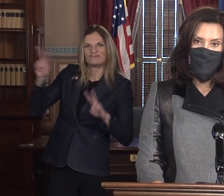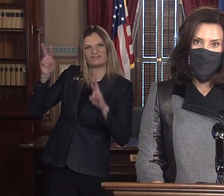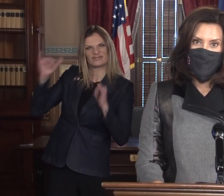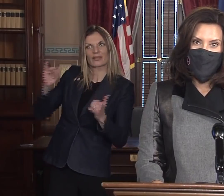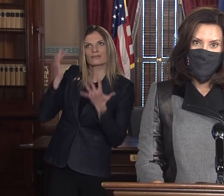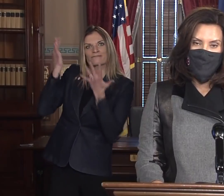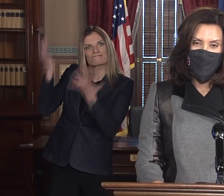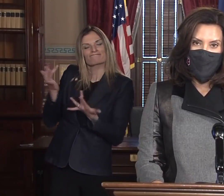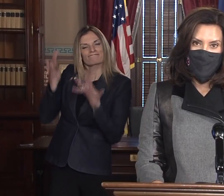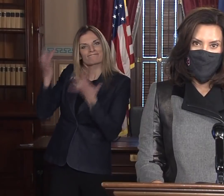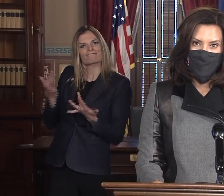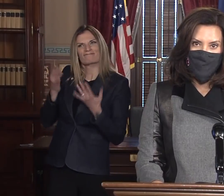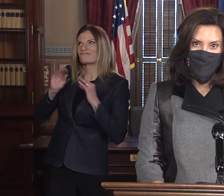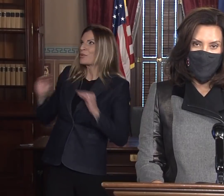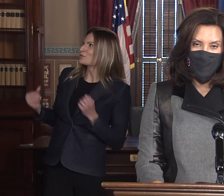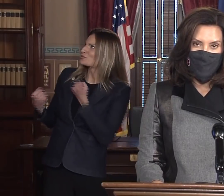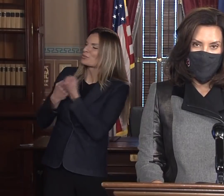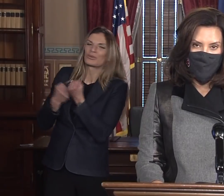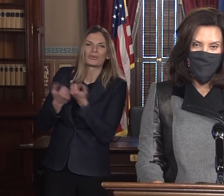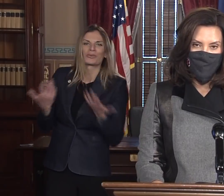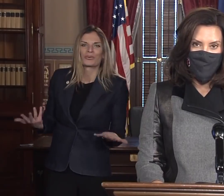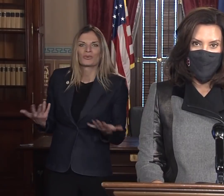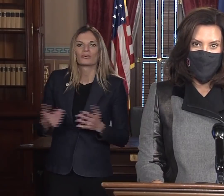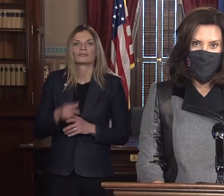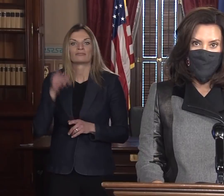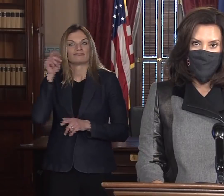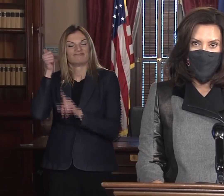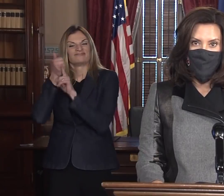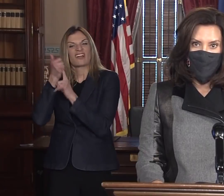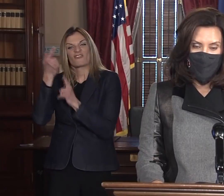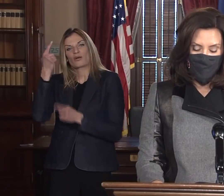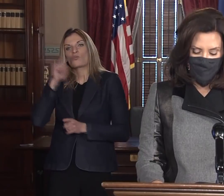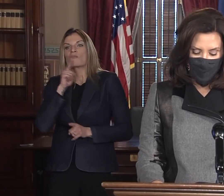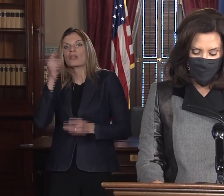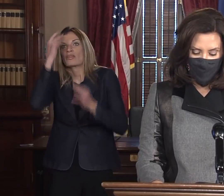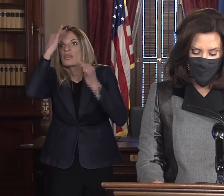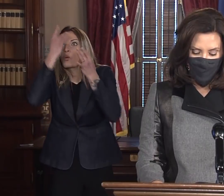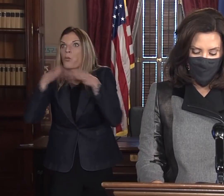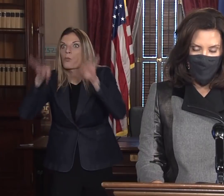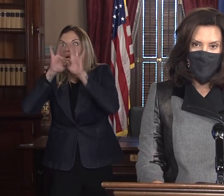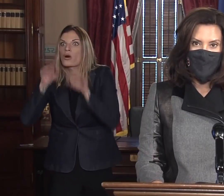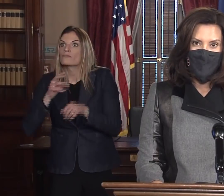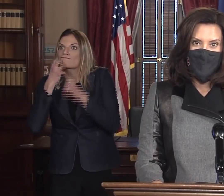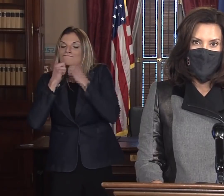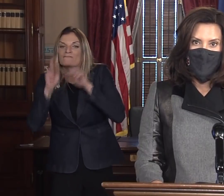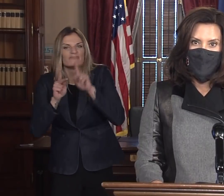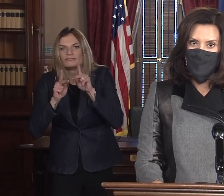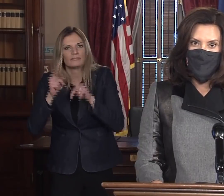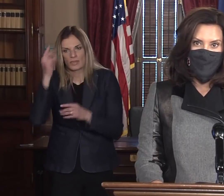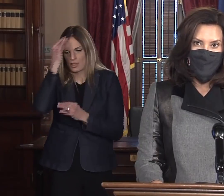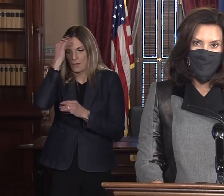WE HAVEN'T SEEN ACTION OUT OF THE LEADERSHIP. MANY PEOPLE HAVE BEEN FOCUSING